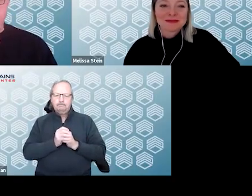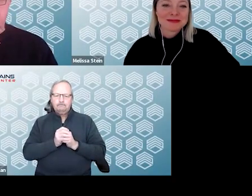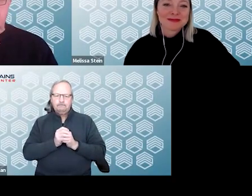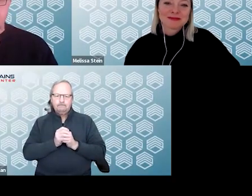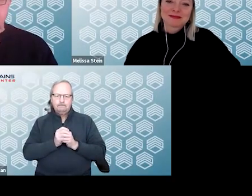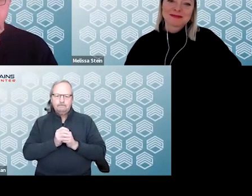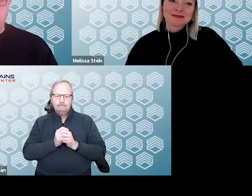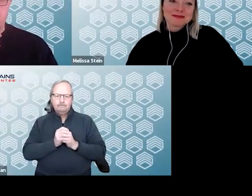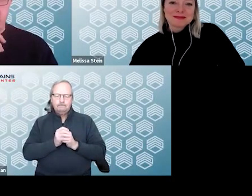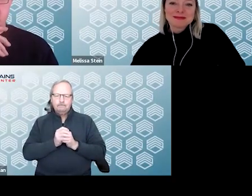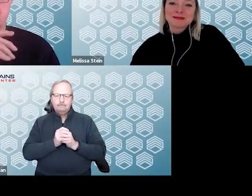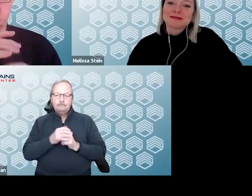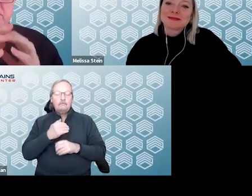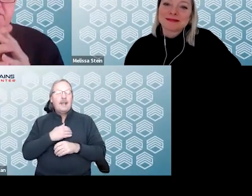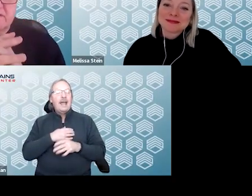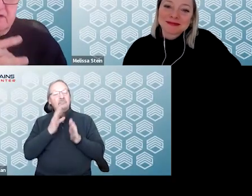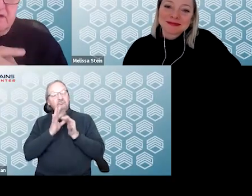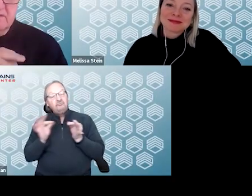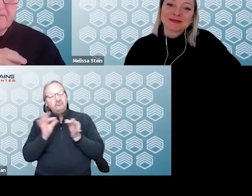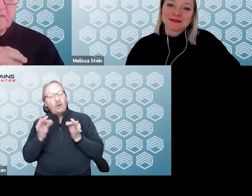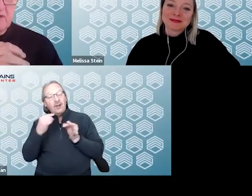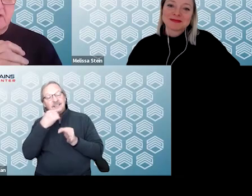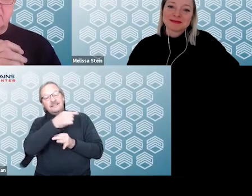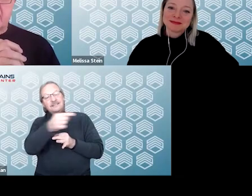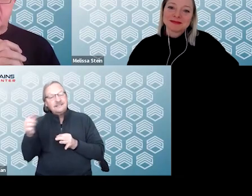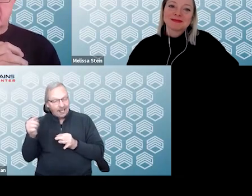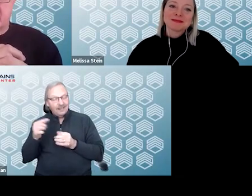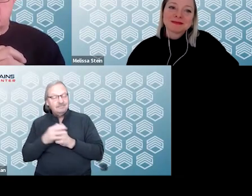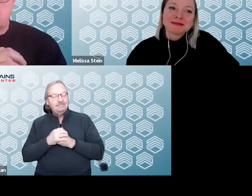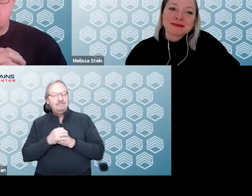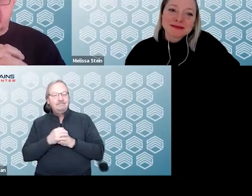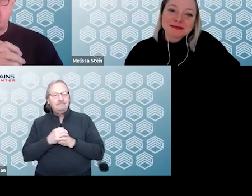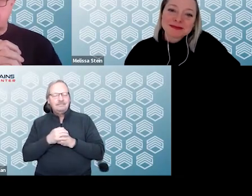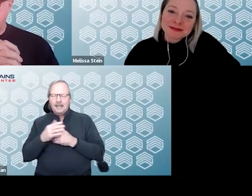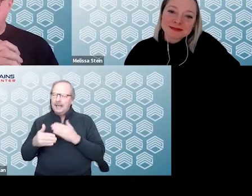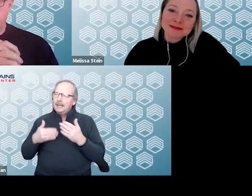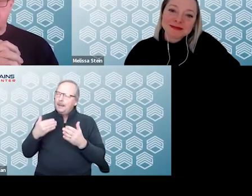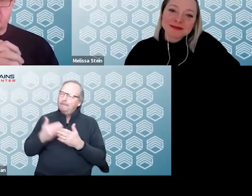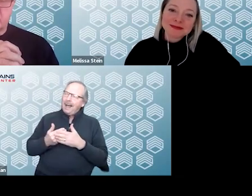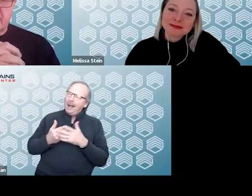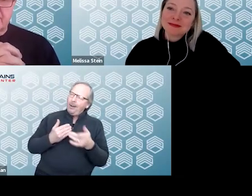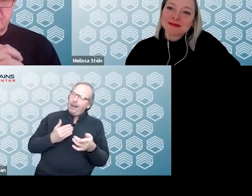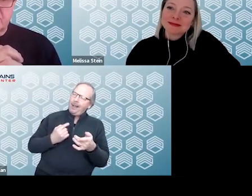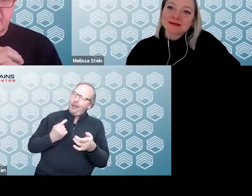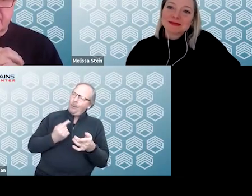Yeah, I have a story to tell, which is about how we have tried to get